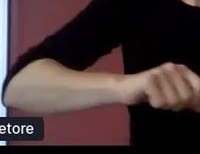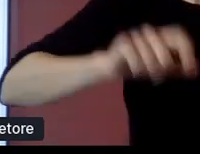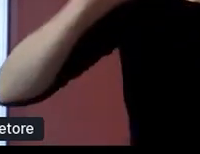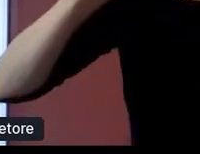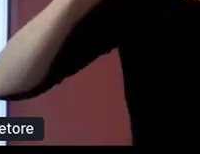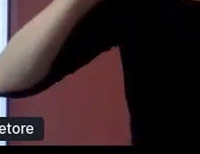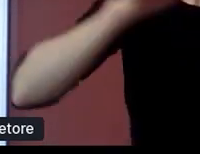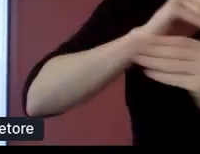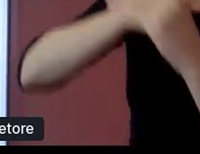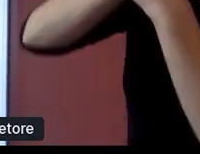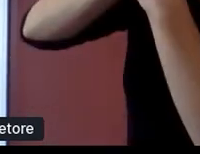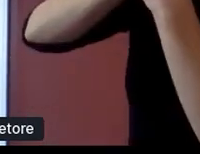And then we'll be right back.